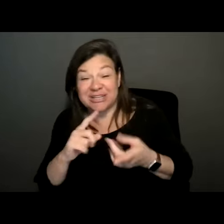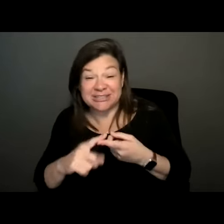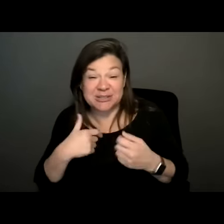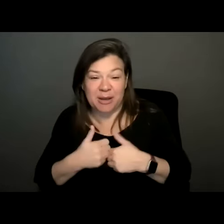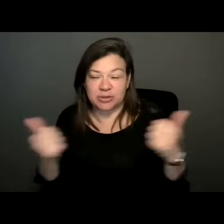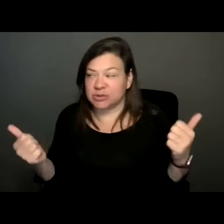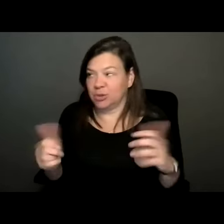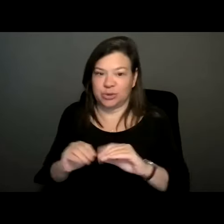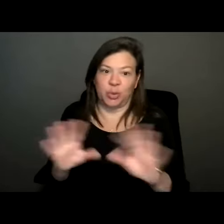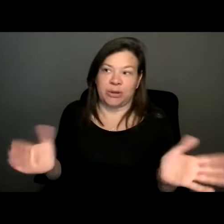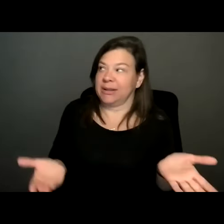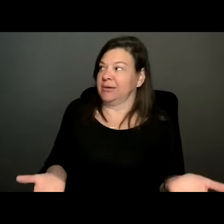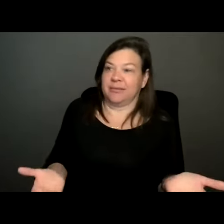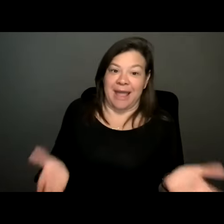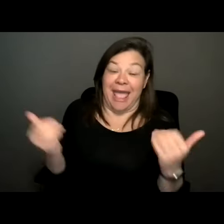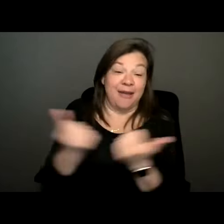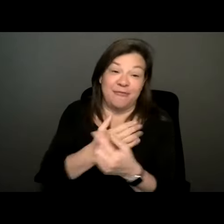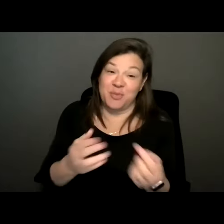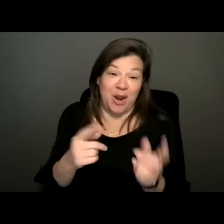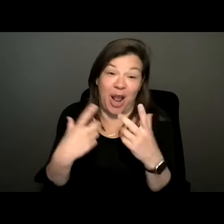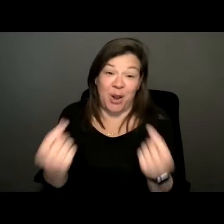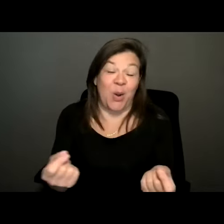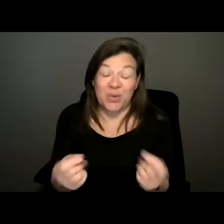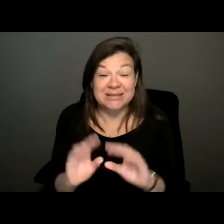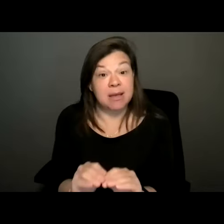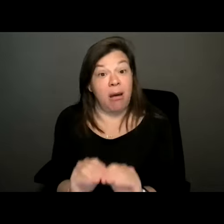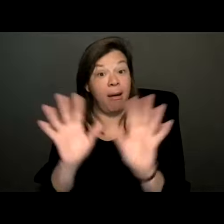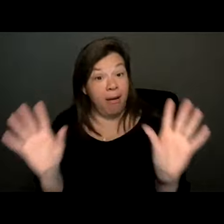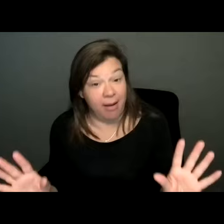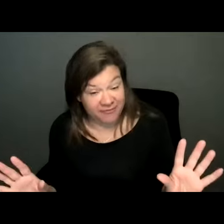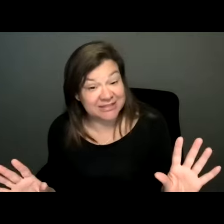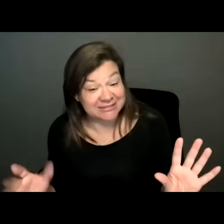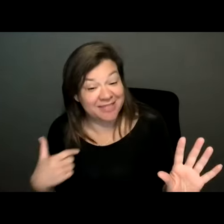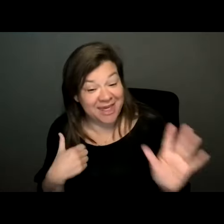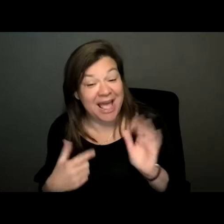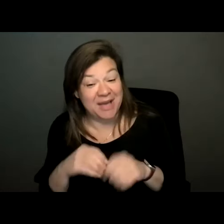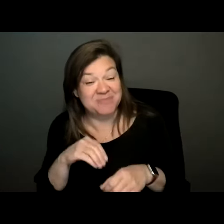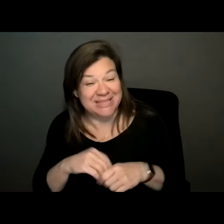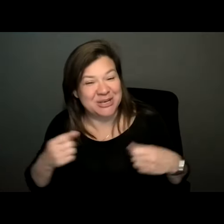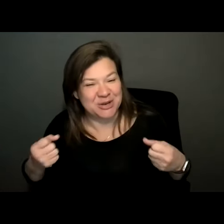because everywhere I go it's pretty obvious that I am, in fact, disabled.